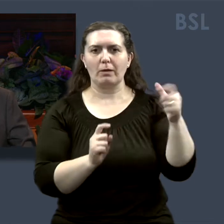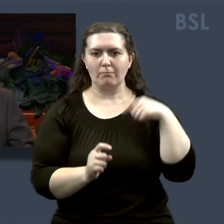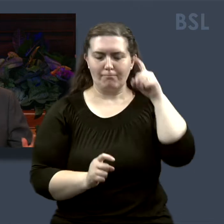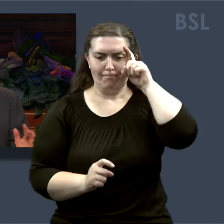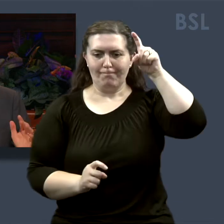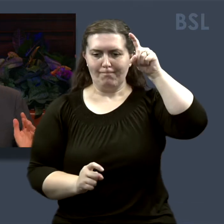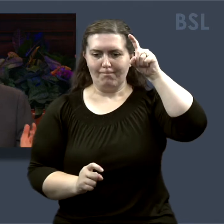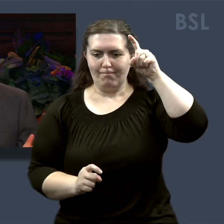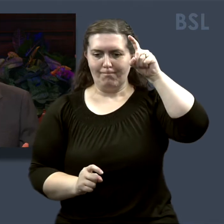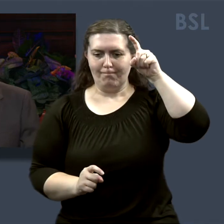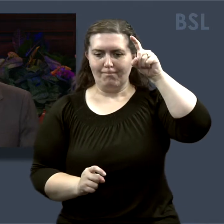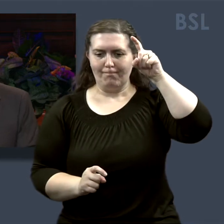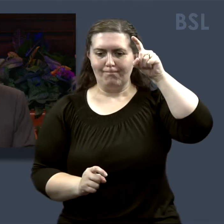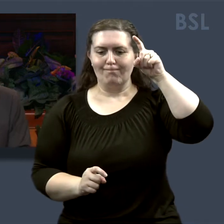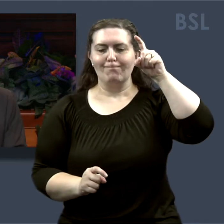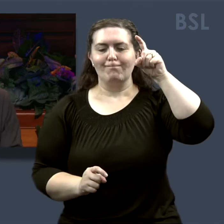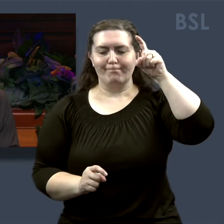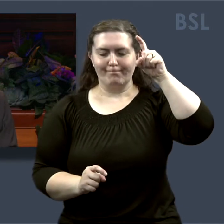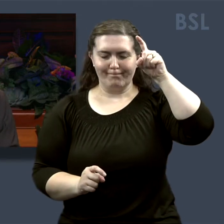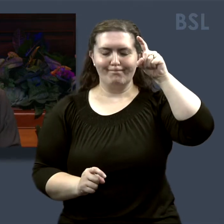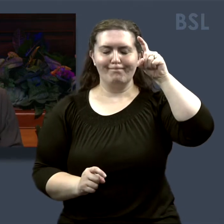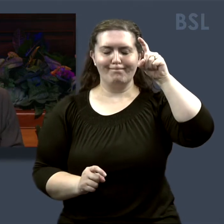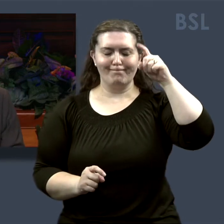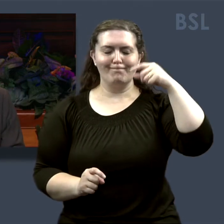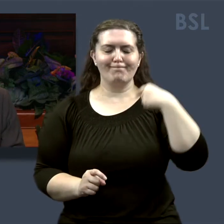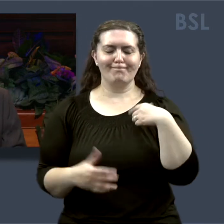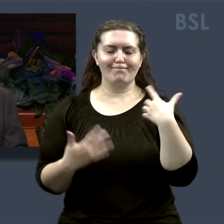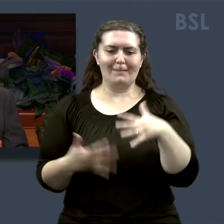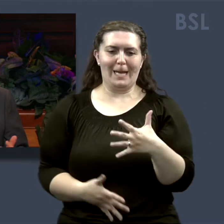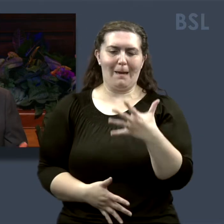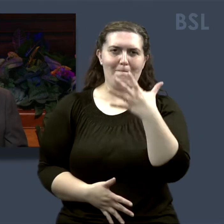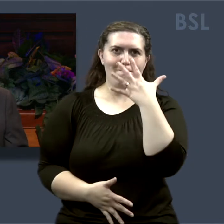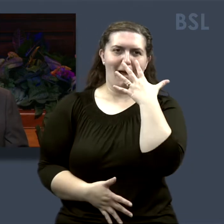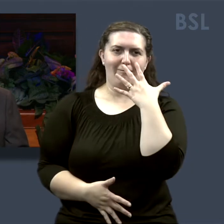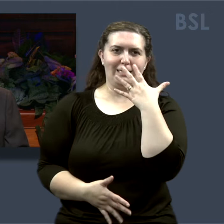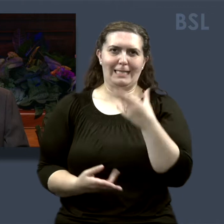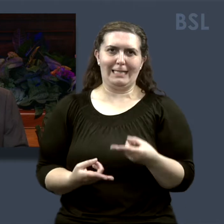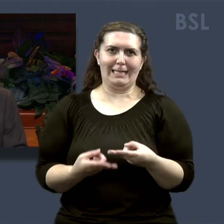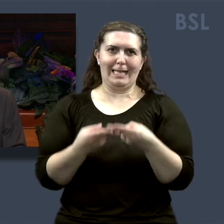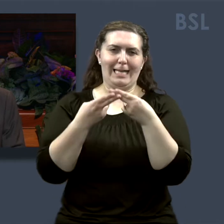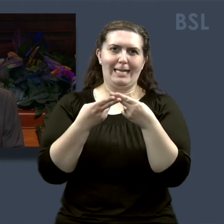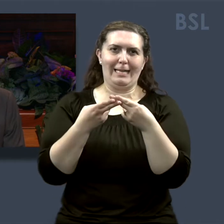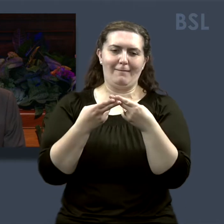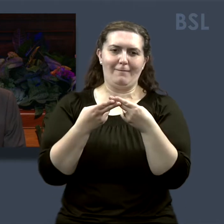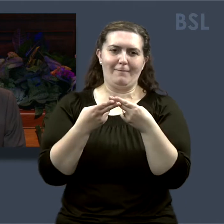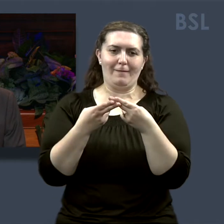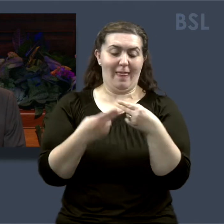As this entered my mind, I felt ashamed I had been so embarrassed.